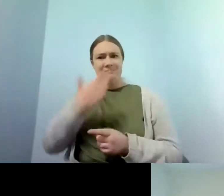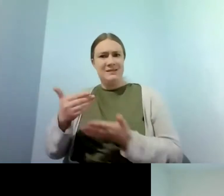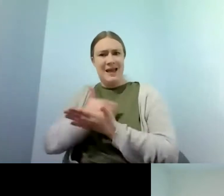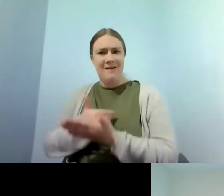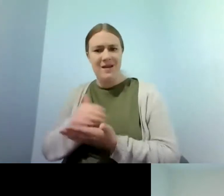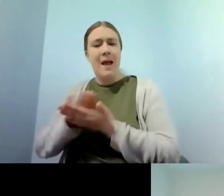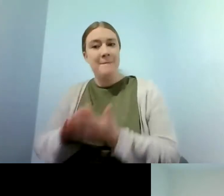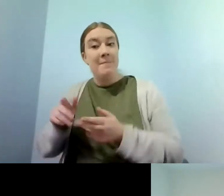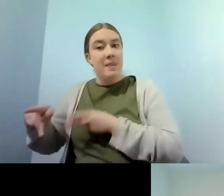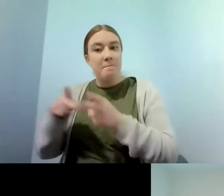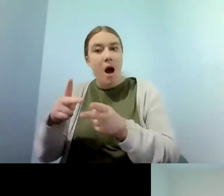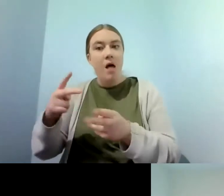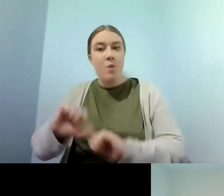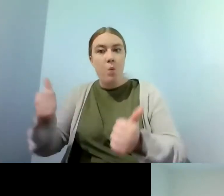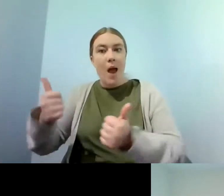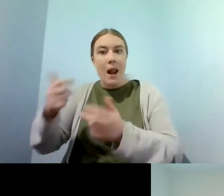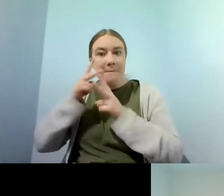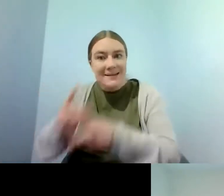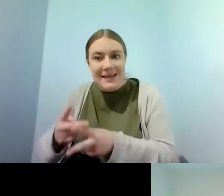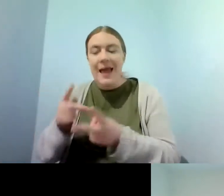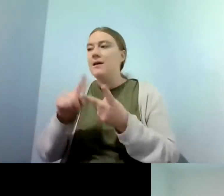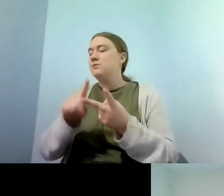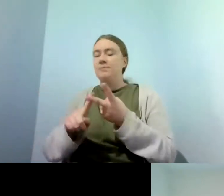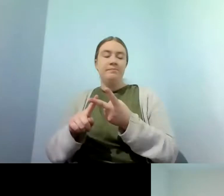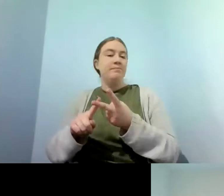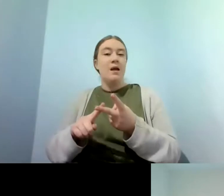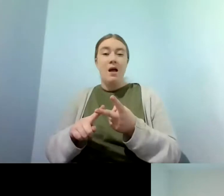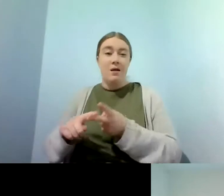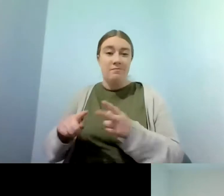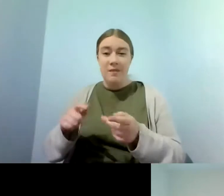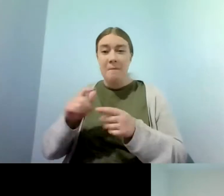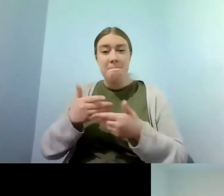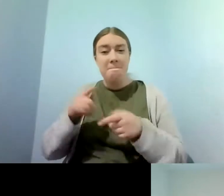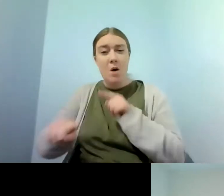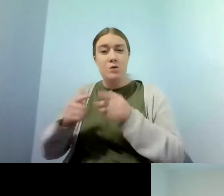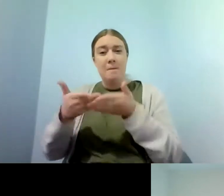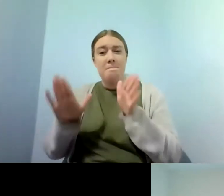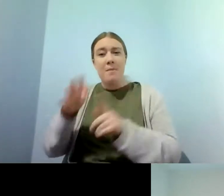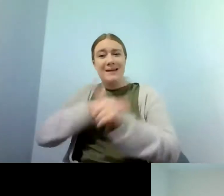maintained the site will be uh relatively safe most public sites have a site safety check done on